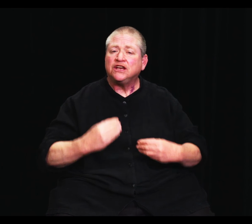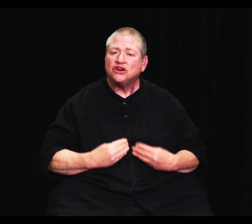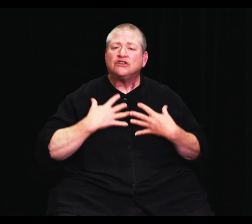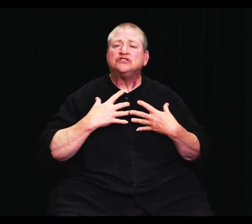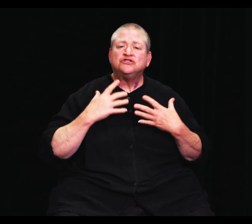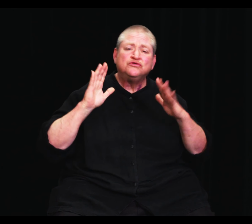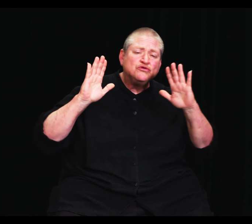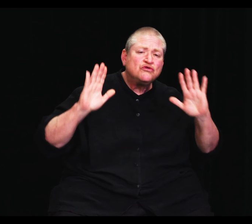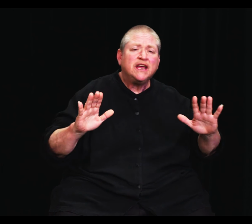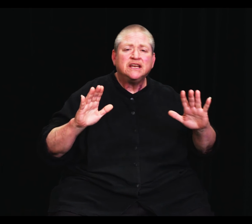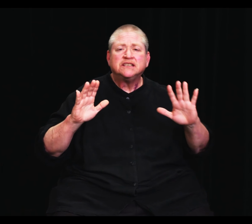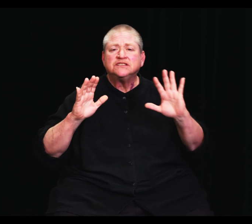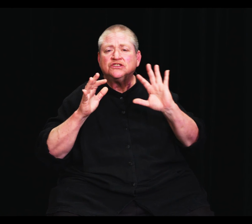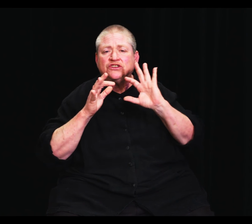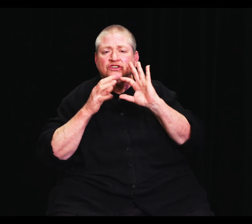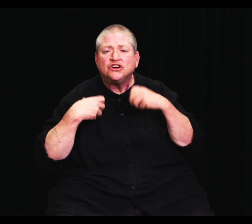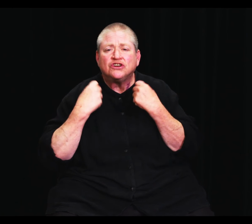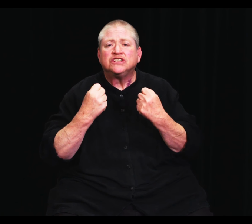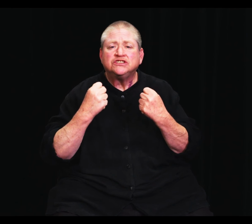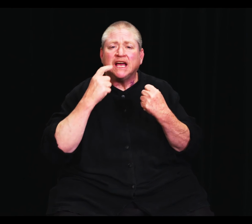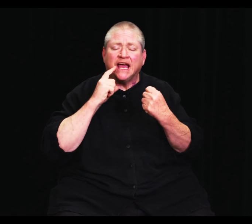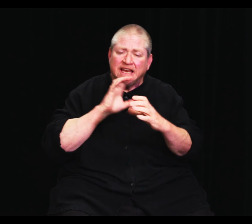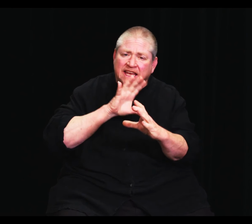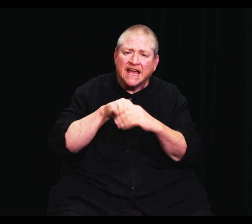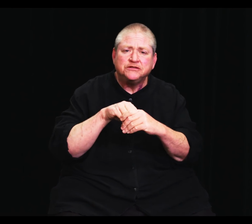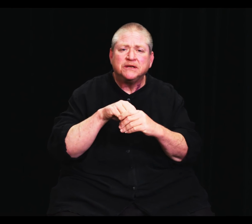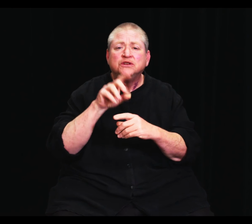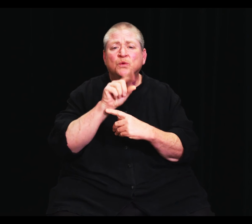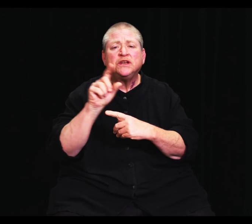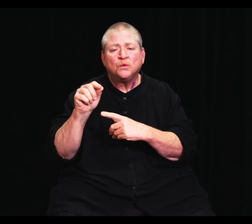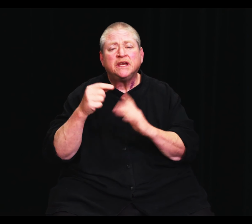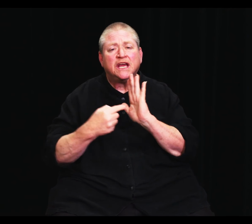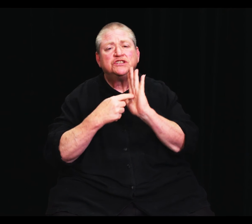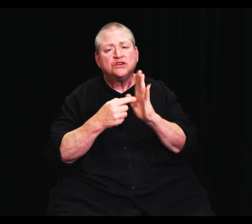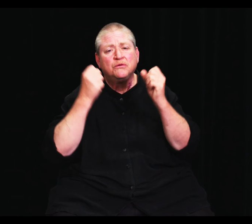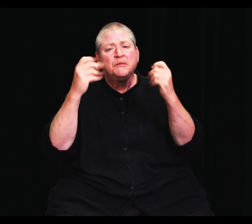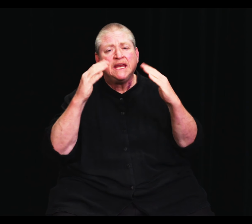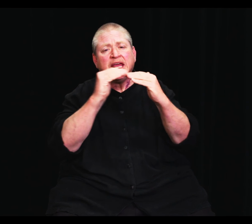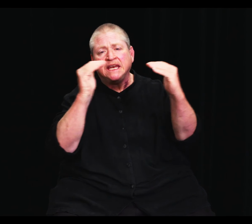My wish for you is that you let this time call you to greatness, to courage, and to connection.